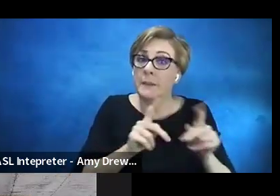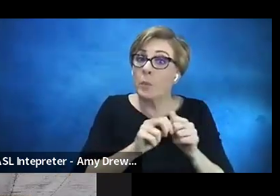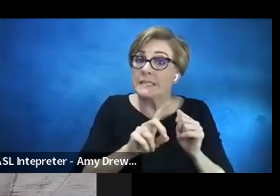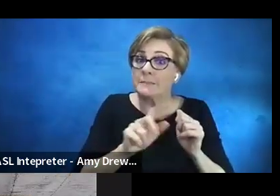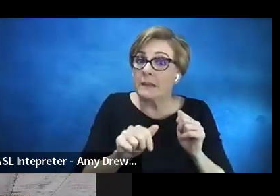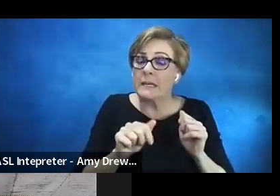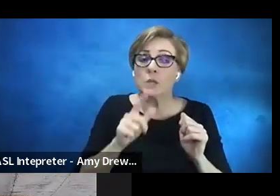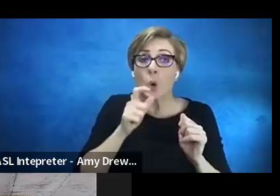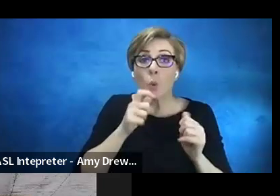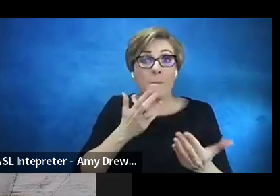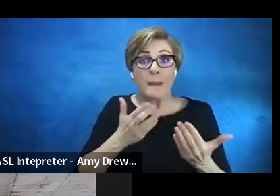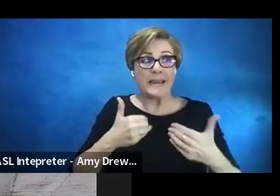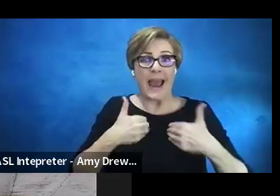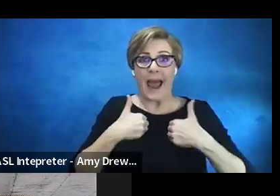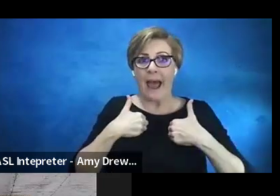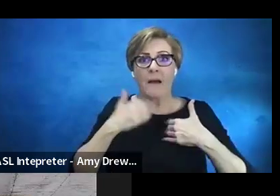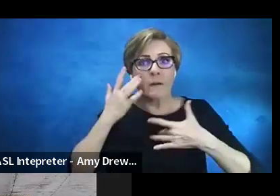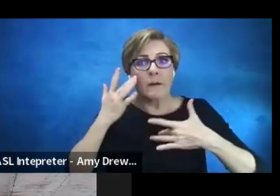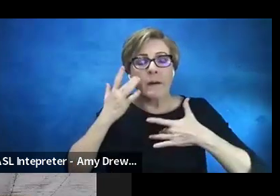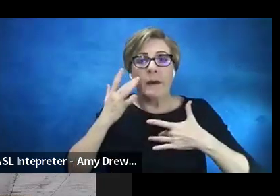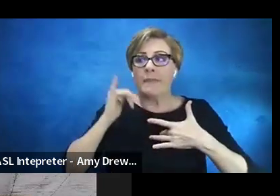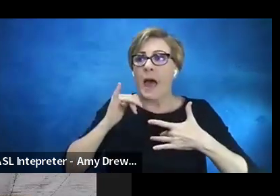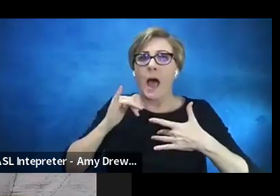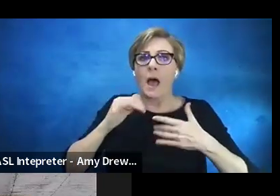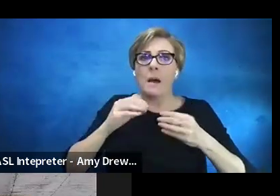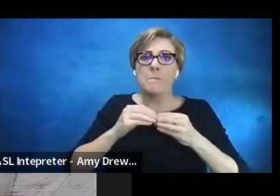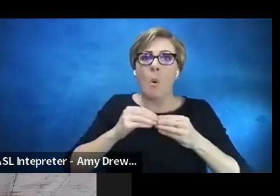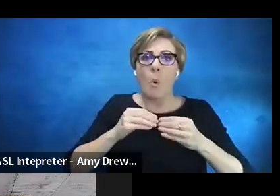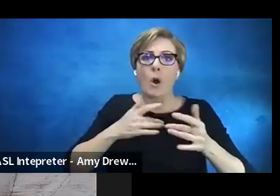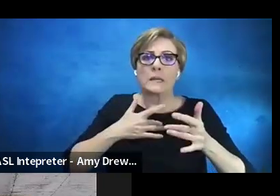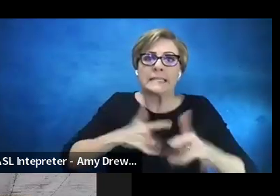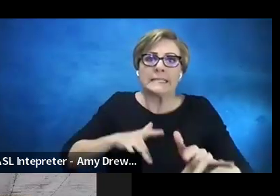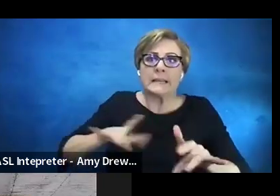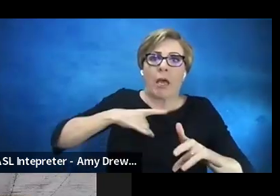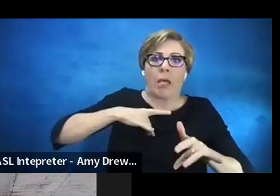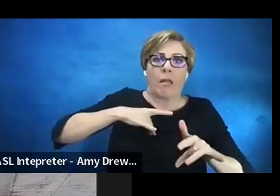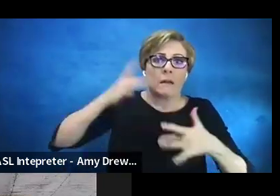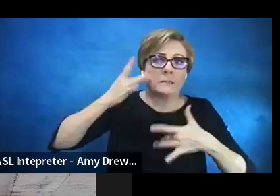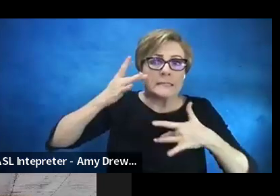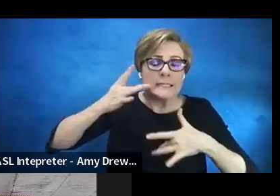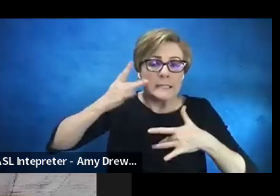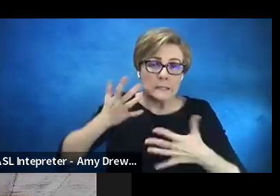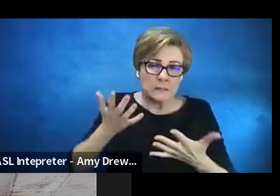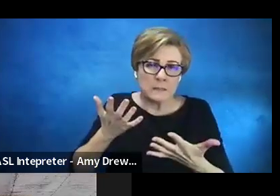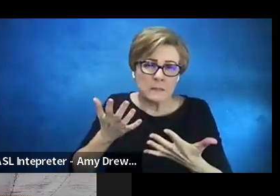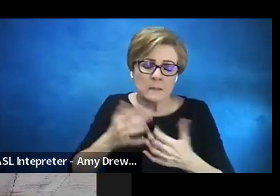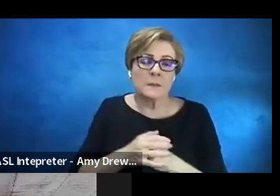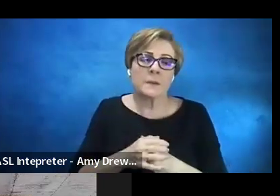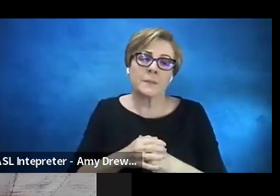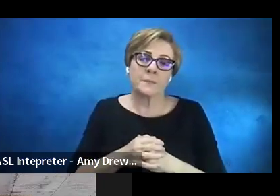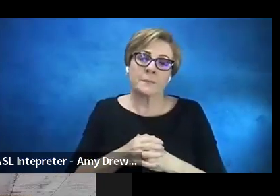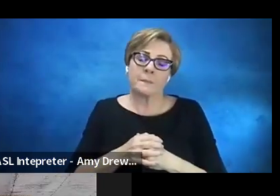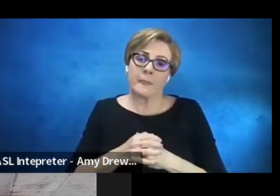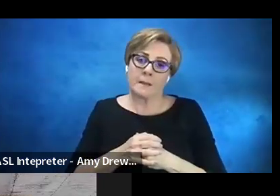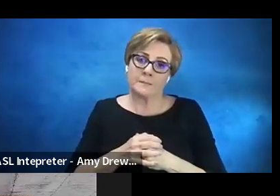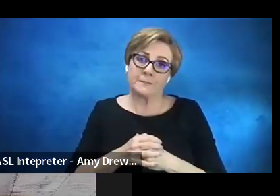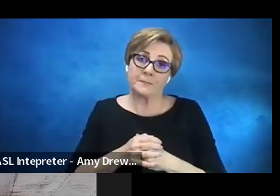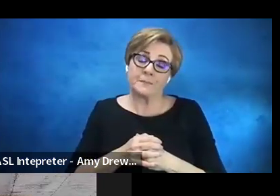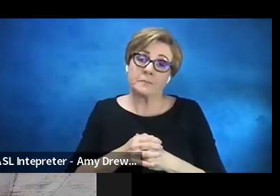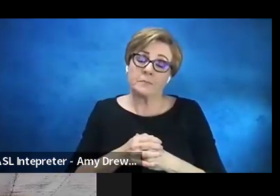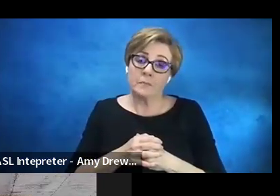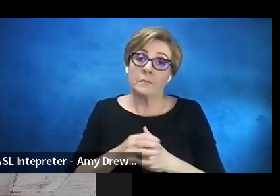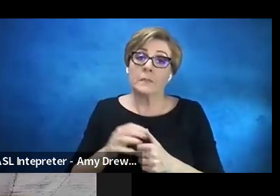I think about the case that the Biden administration brought and the Trump administration pulled back and actually dismissed in Alabama involving raw sewage being dumped on people's lawns, right? This is something that the explicit basis for this case was that it was a violation of Title VI of the Civil Rights Act. It discriminated on the basis of race. But when you have raw sewage dumped on people's lawns, that also is going to disproportionately effect individuals